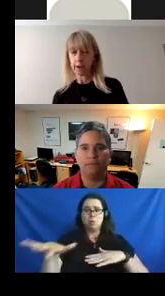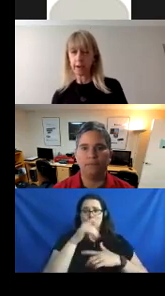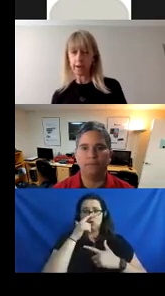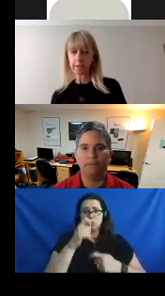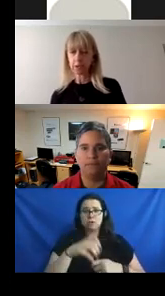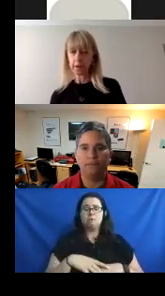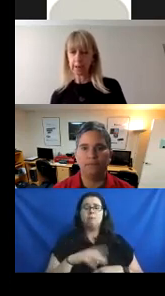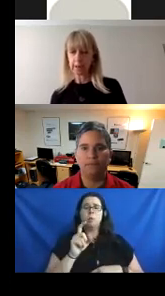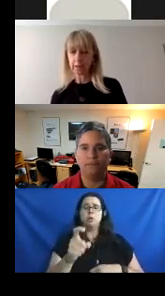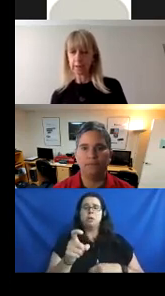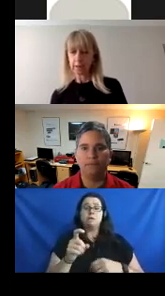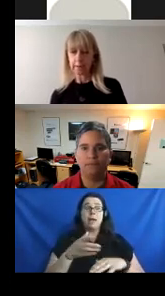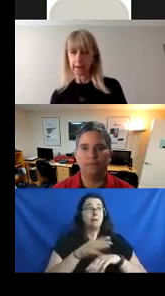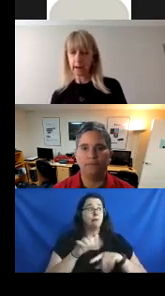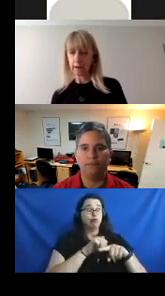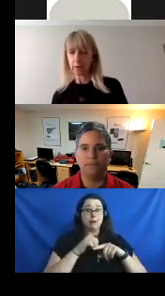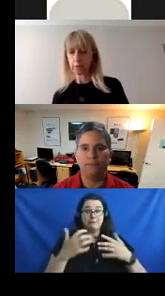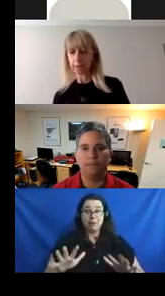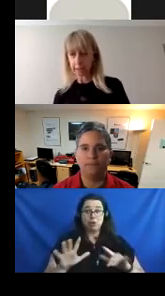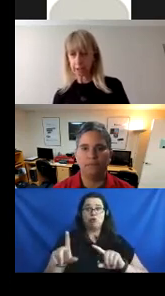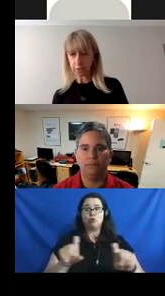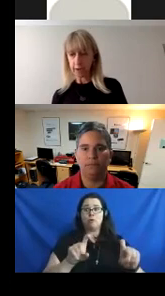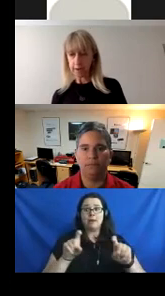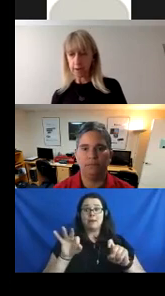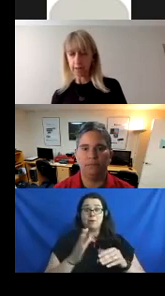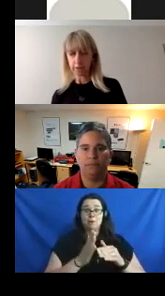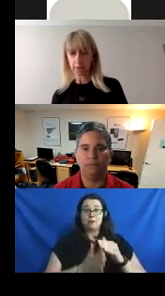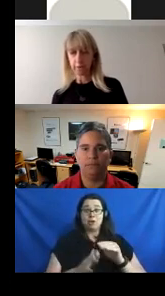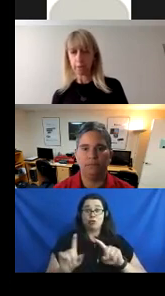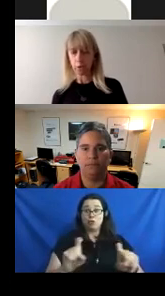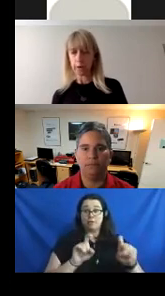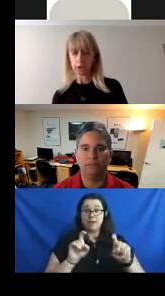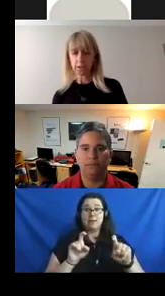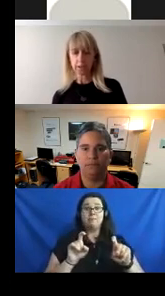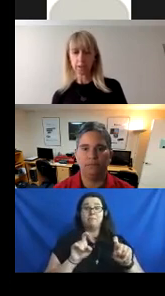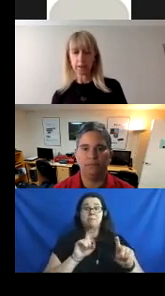YOU WILL GET A SURVEY AFTER THE TRAINING. IF YOU COMPLETE THAT SURVEY AND ANSWER A COUPLE QUESTIONS,